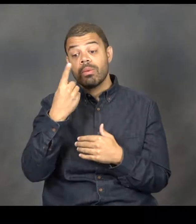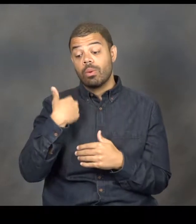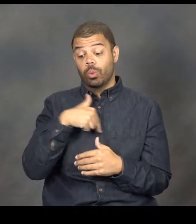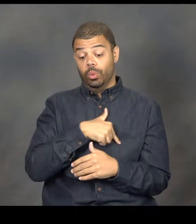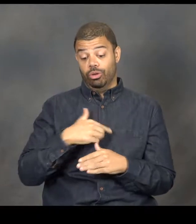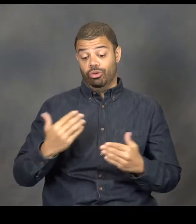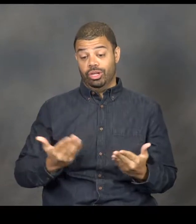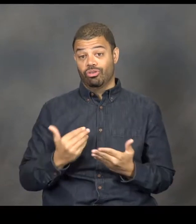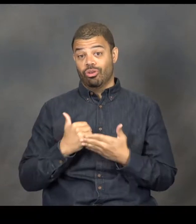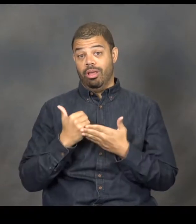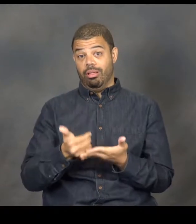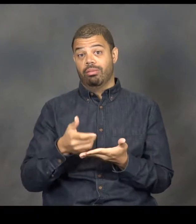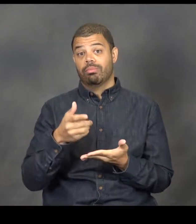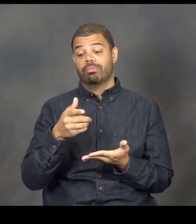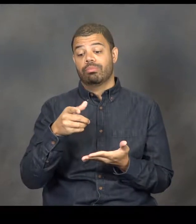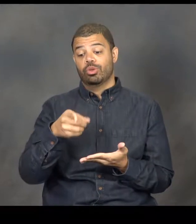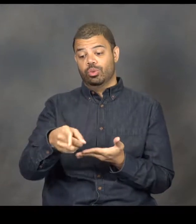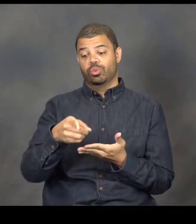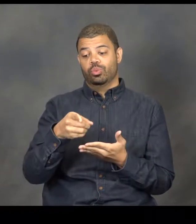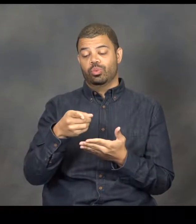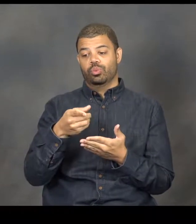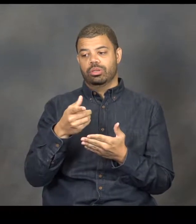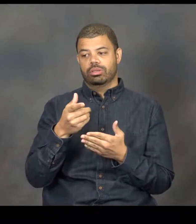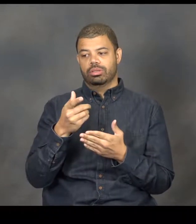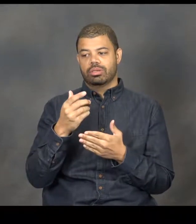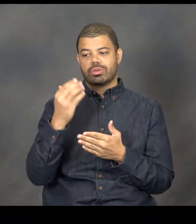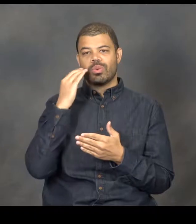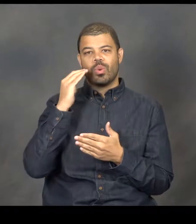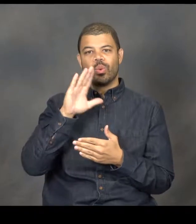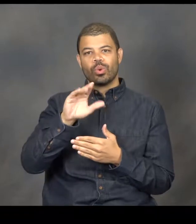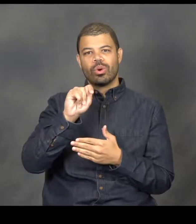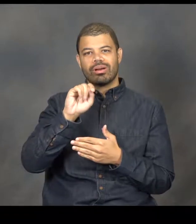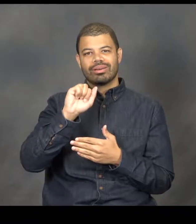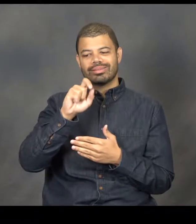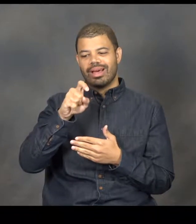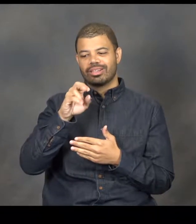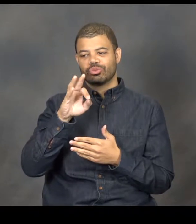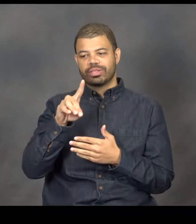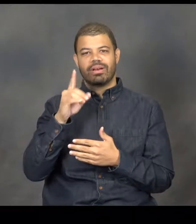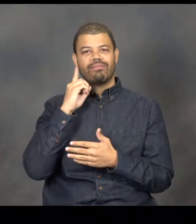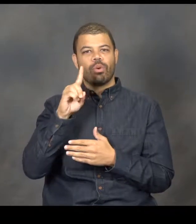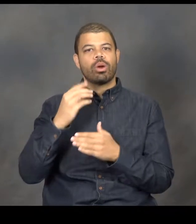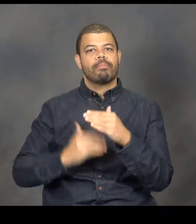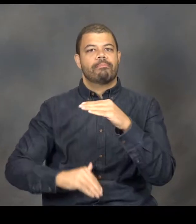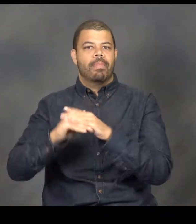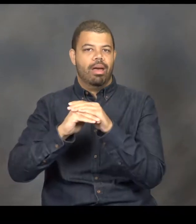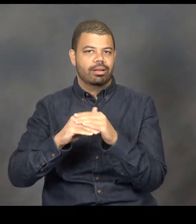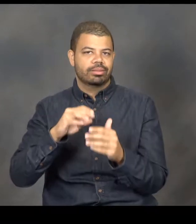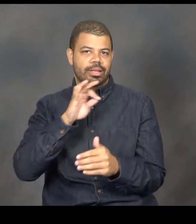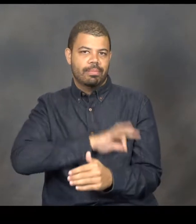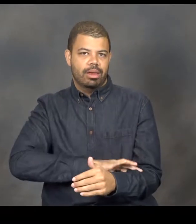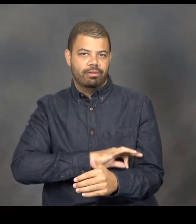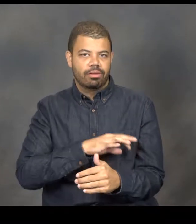for the Earned Income Tax Credit. I know that's jargon. Please consider coming to Community Action Duluth to get your taxes done for free. We can save you several hundred dollars.